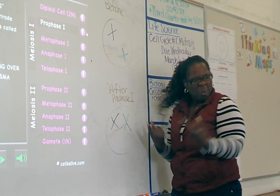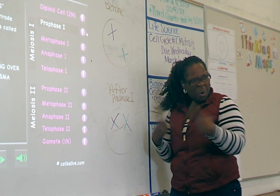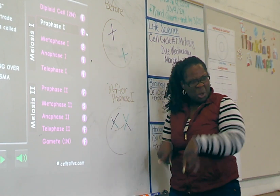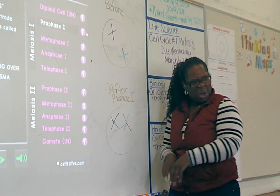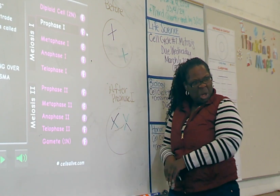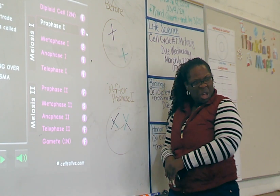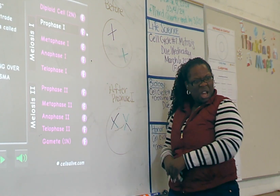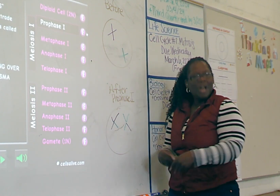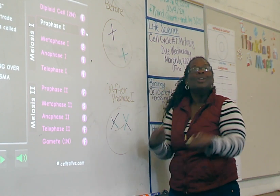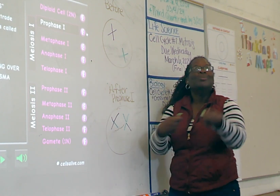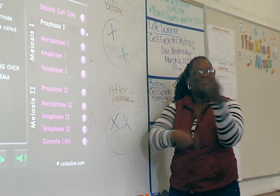They swapped